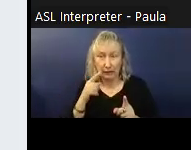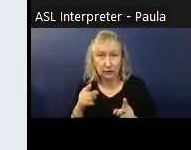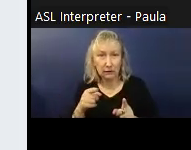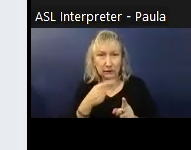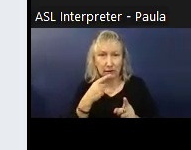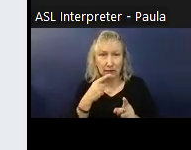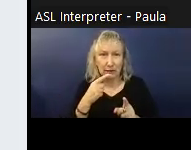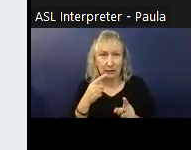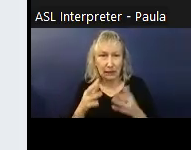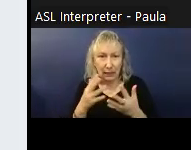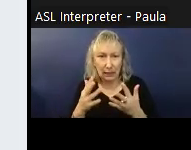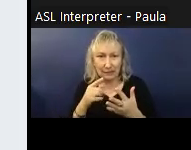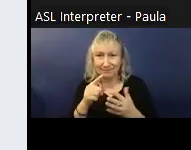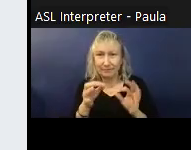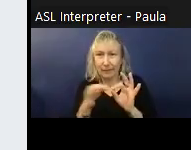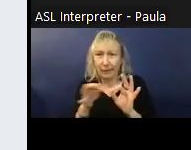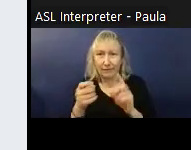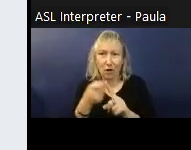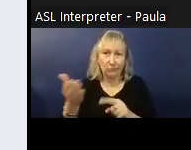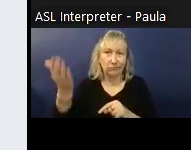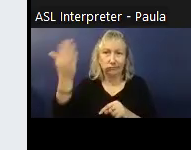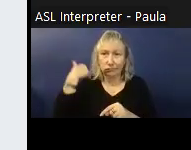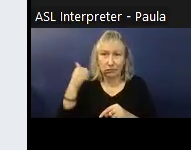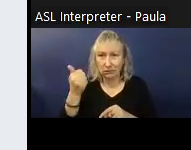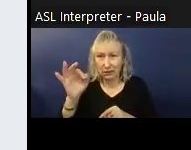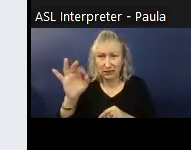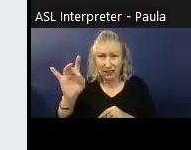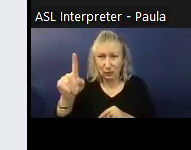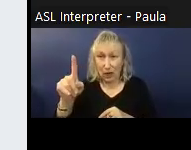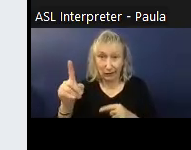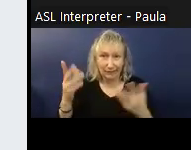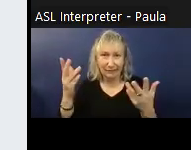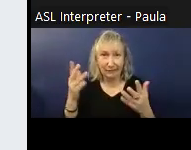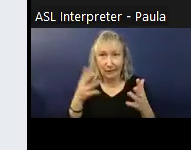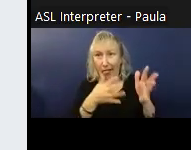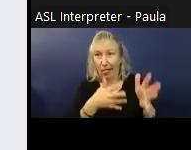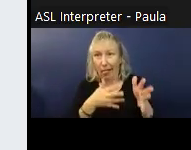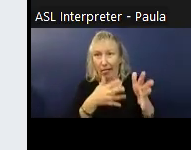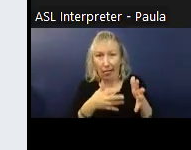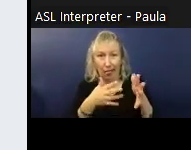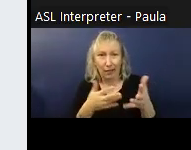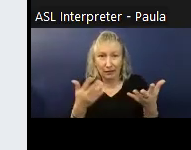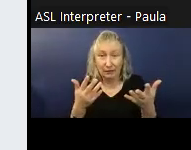I don't know. I mean, it's rooted in 1981. So if you haven't had that conversation with DOJ yet, you might want to see if it still applies.